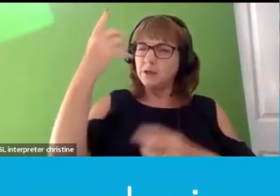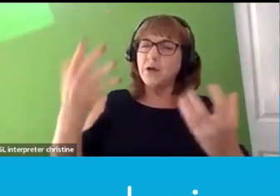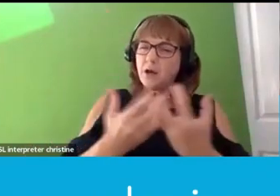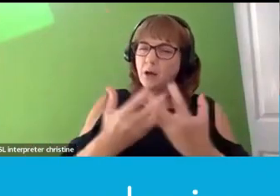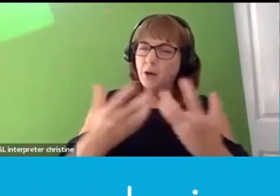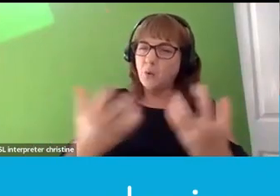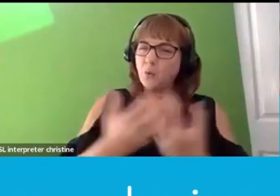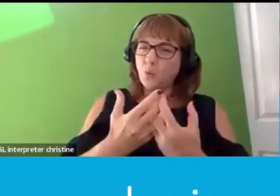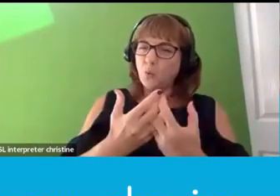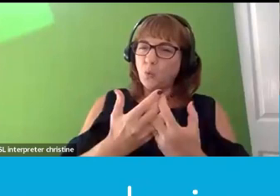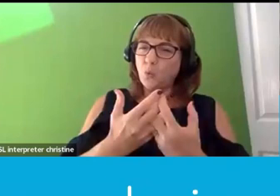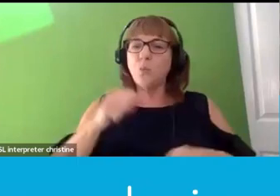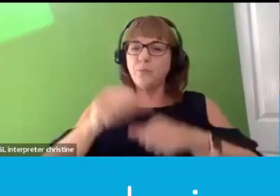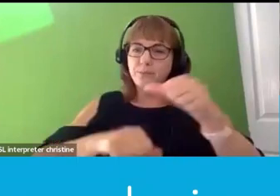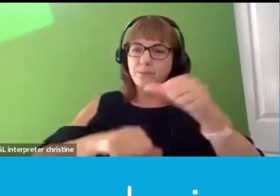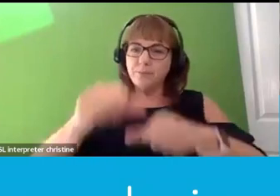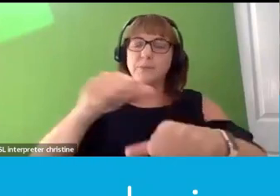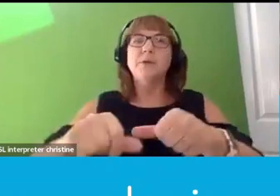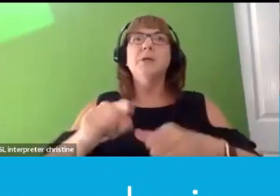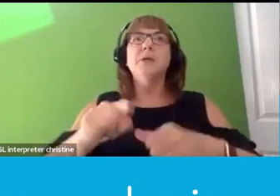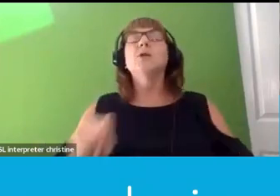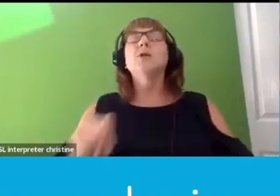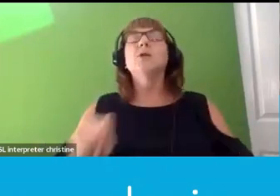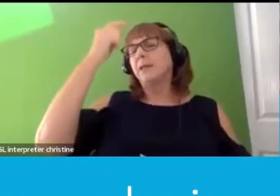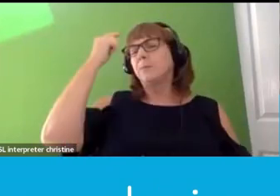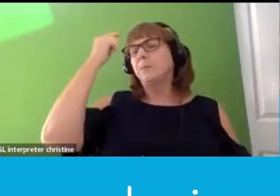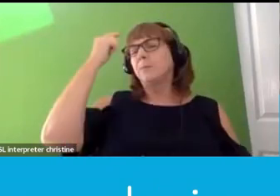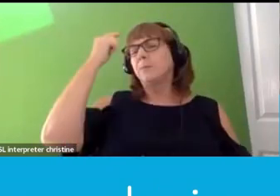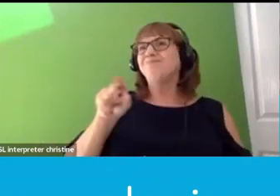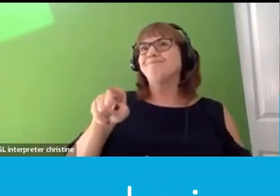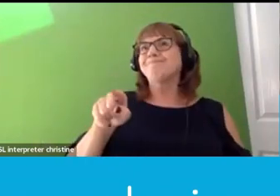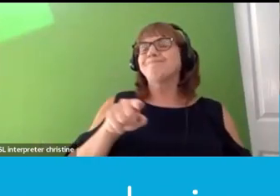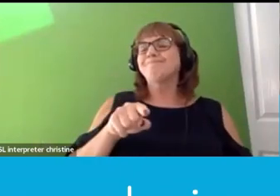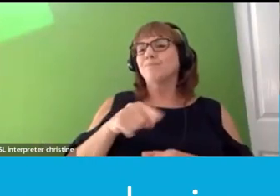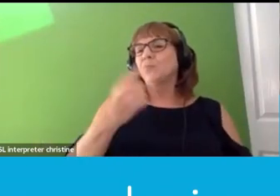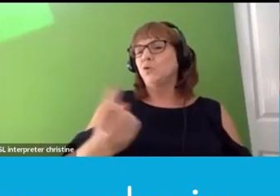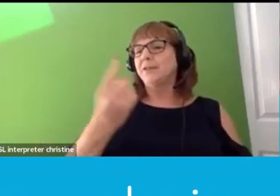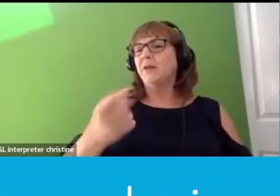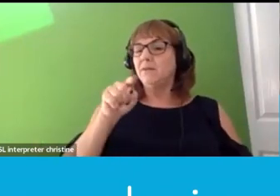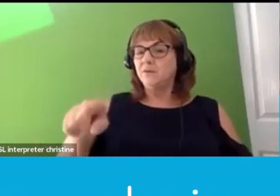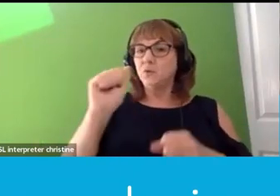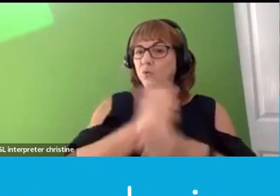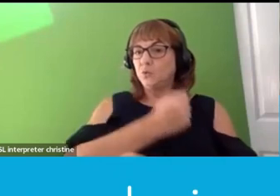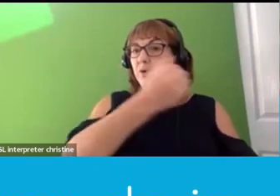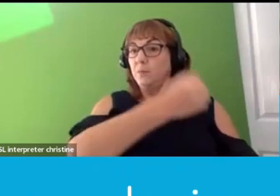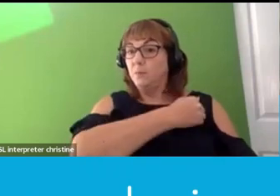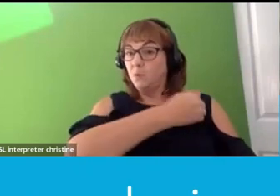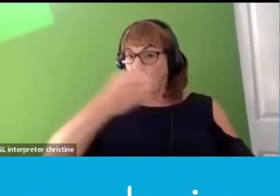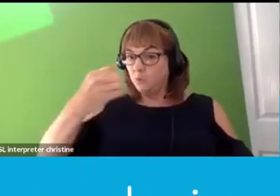just to think about this for yourselves. What do you do in your morning routine? Do you, you know,